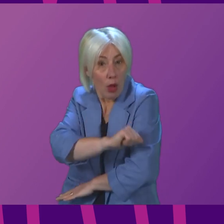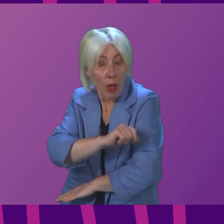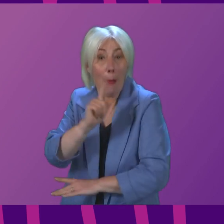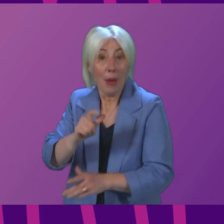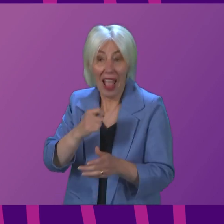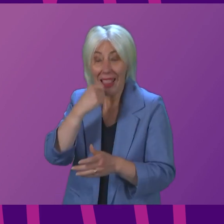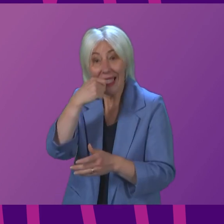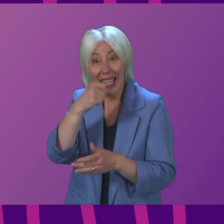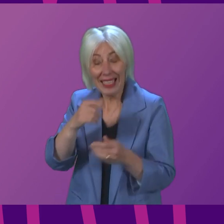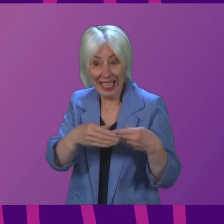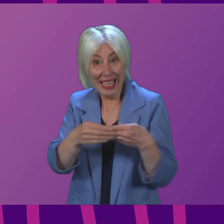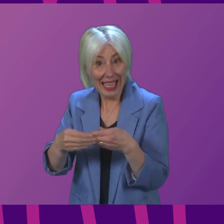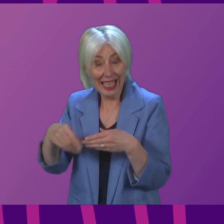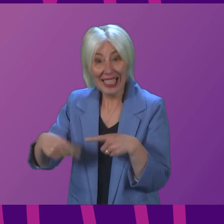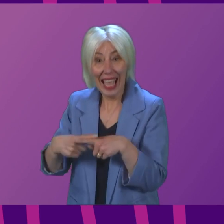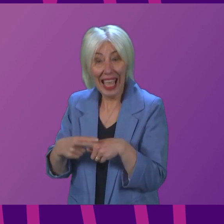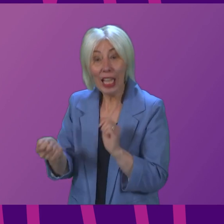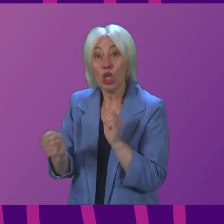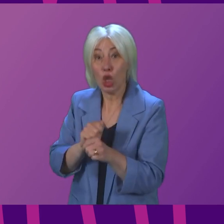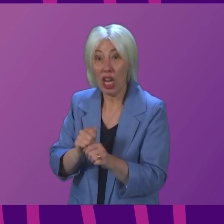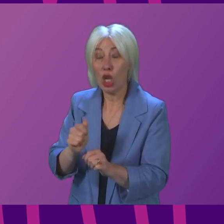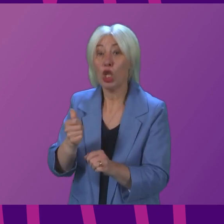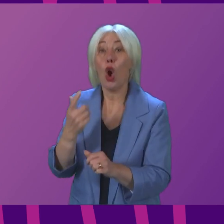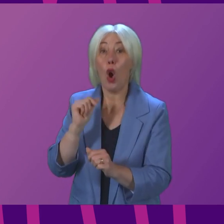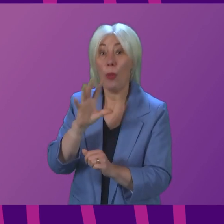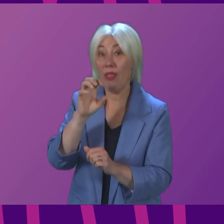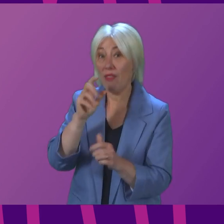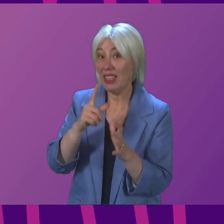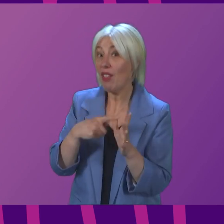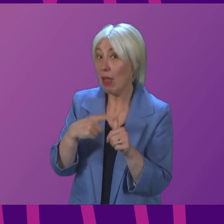had changed in England on 15 April 2020.